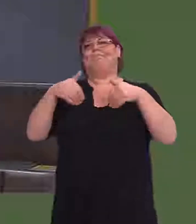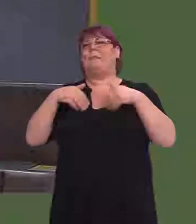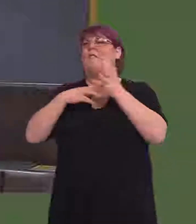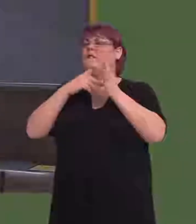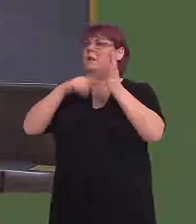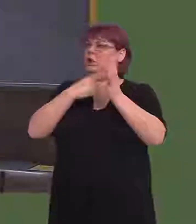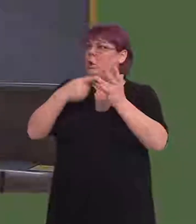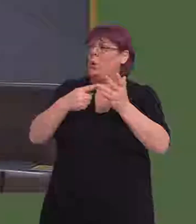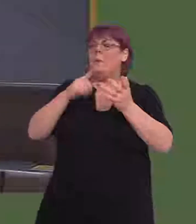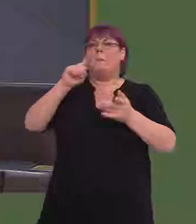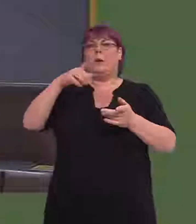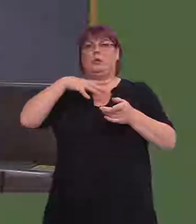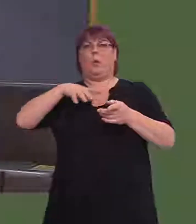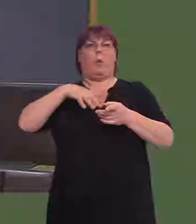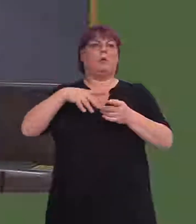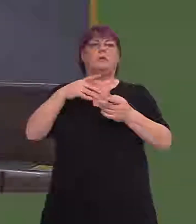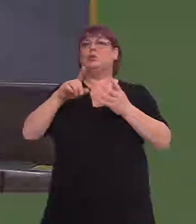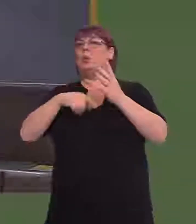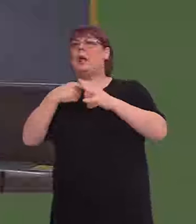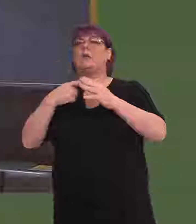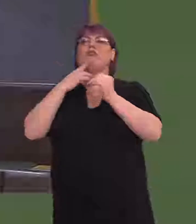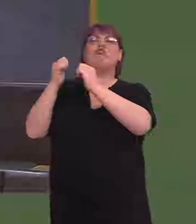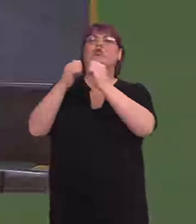with the rest of the UK. You said that we should be consulted.